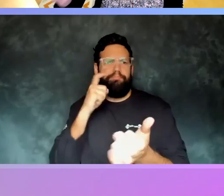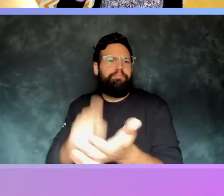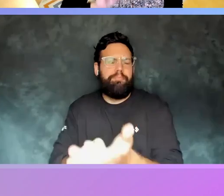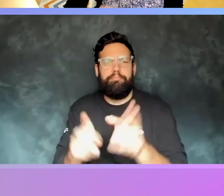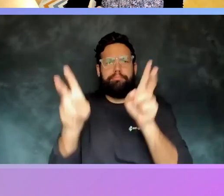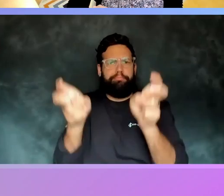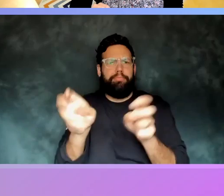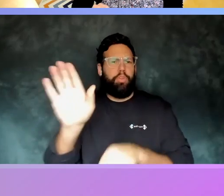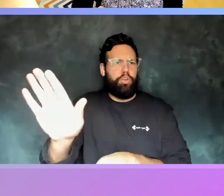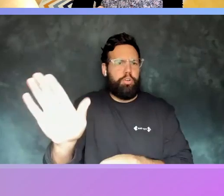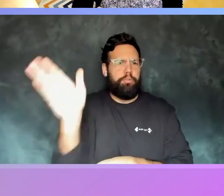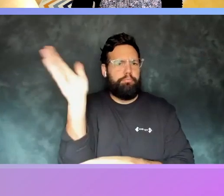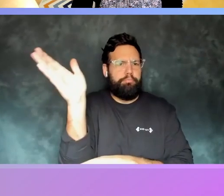include anything that looks like a